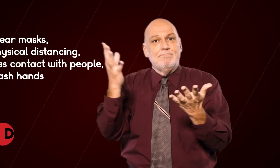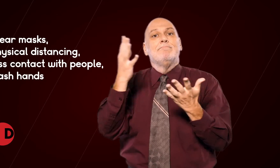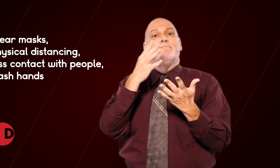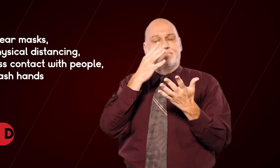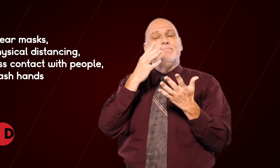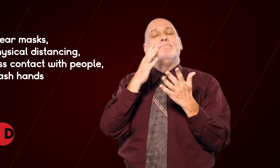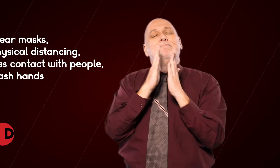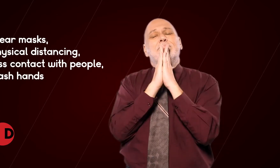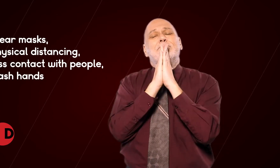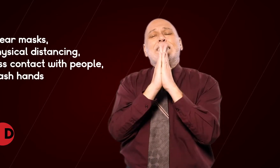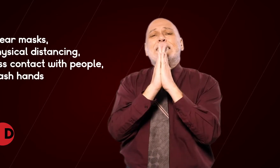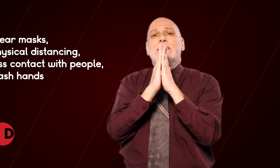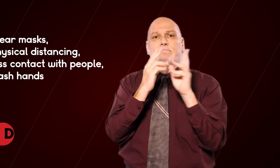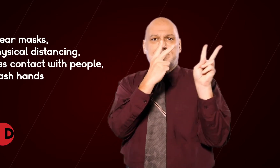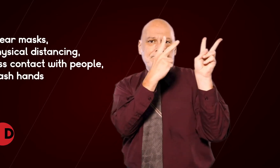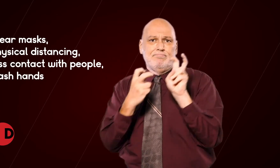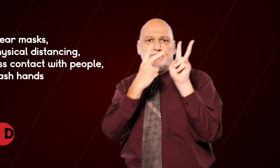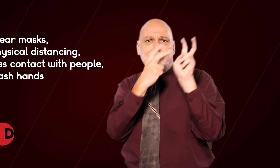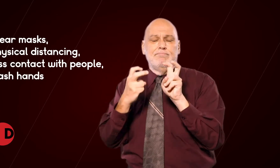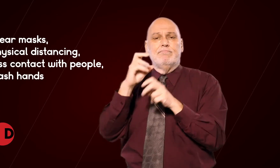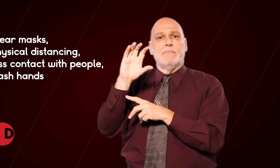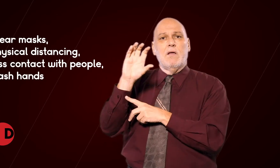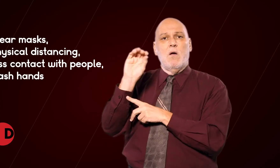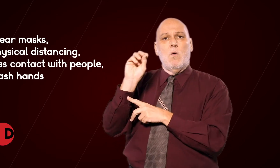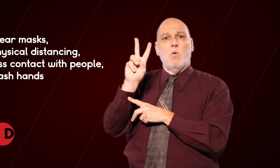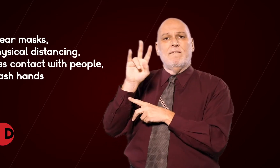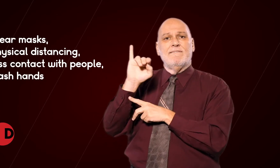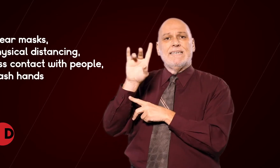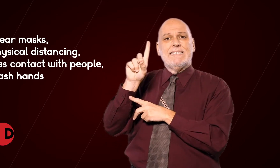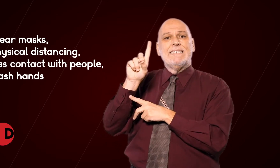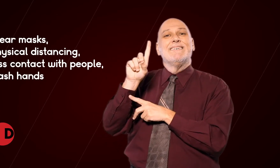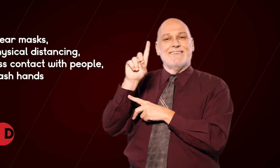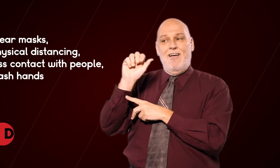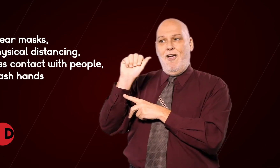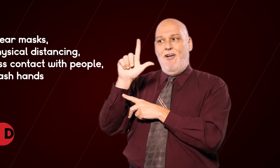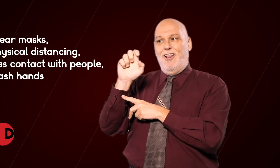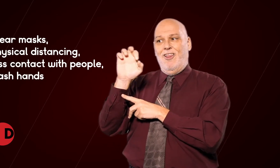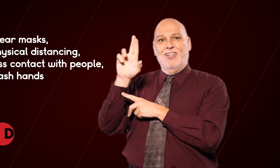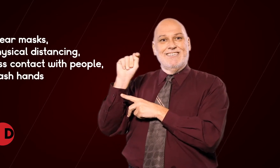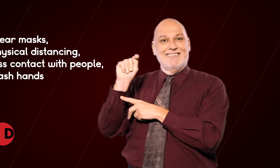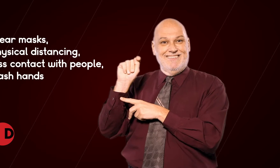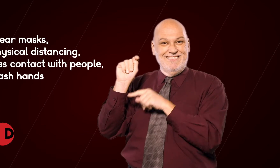and keep washing our hands.